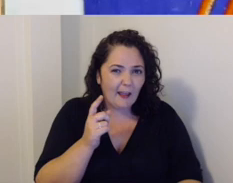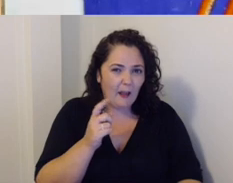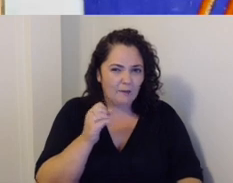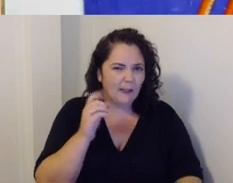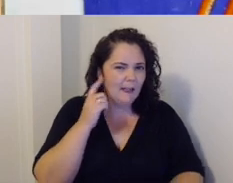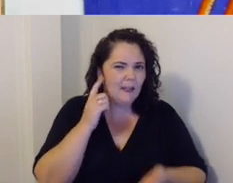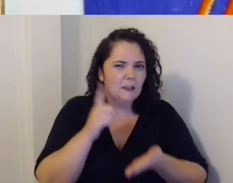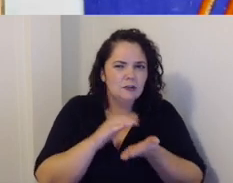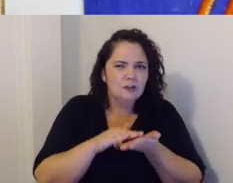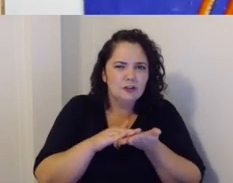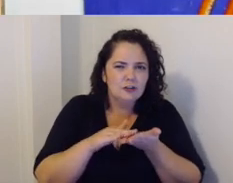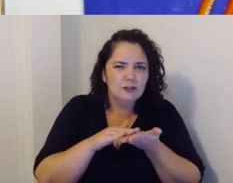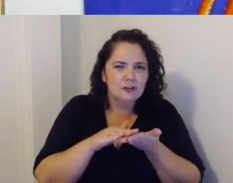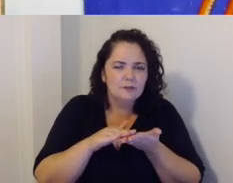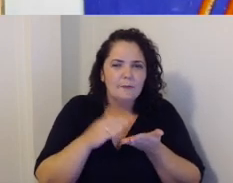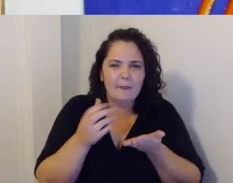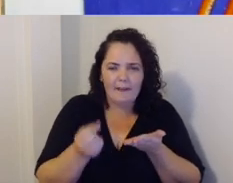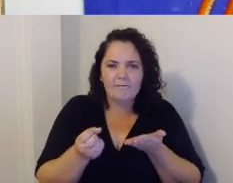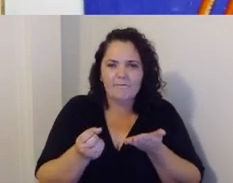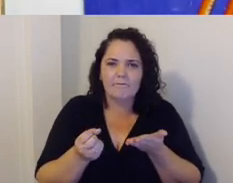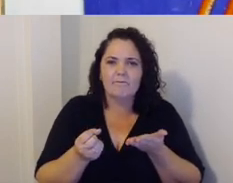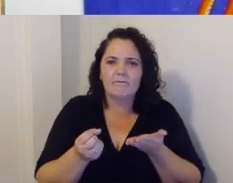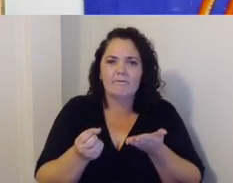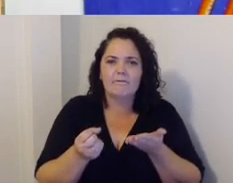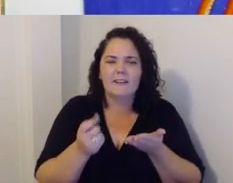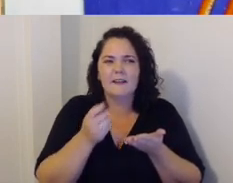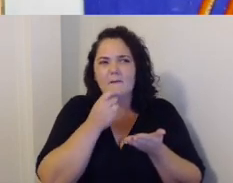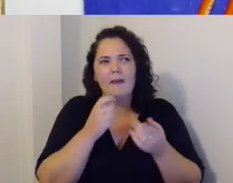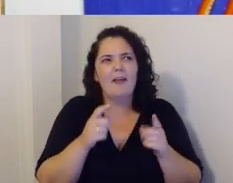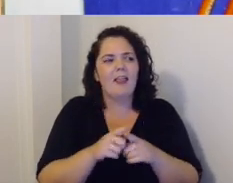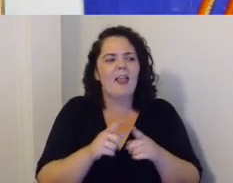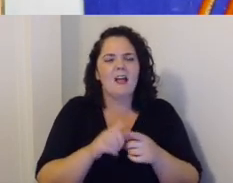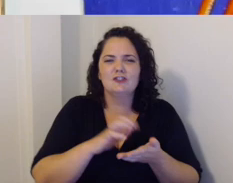is sensitive sensitive enough to pick it up, but there's actually an abrasive there's a scratchy